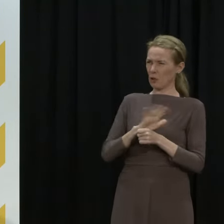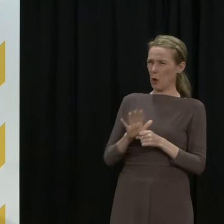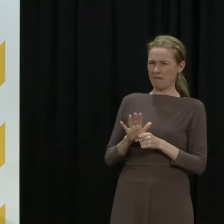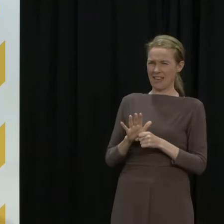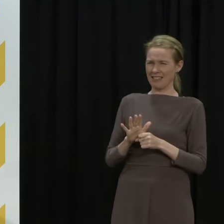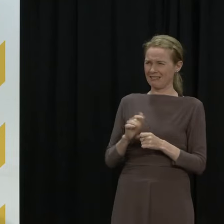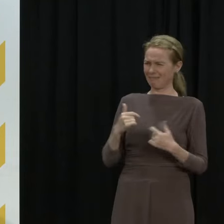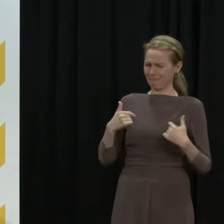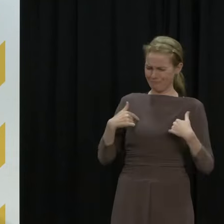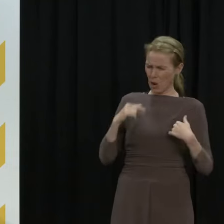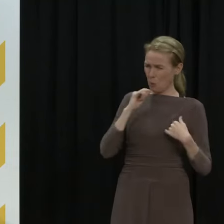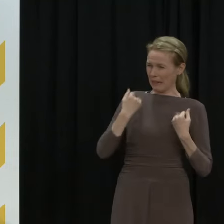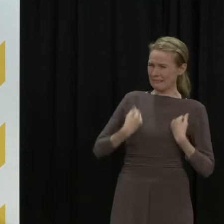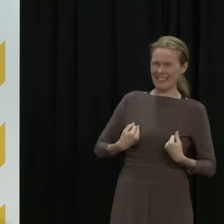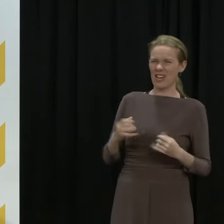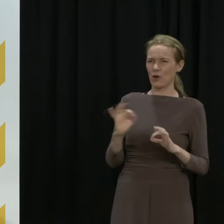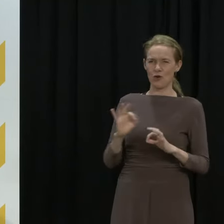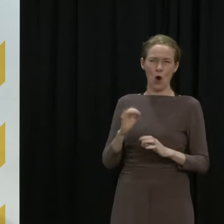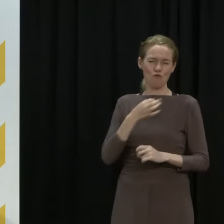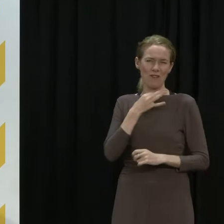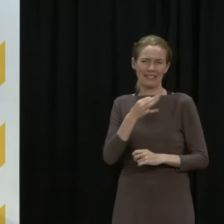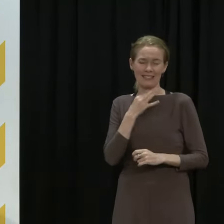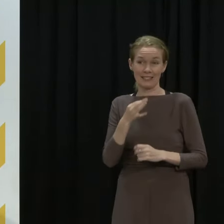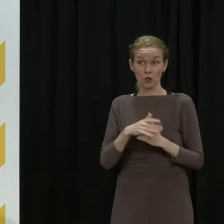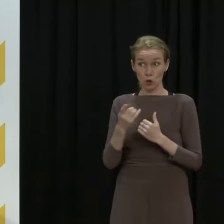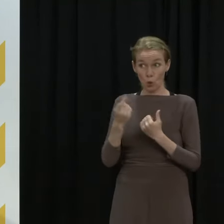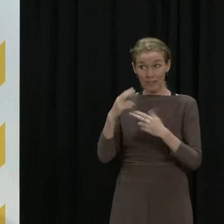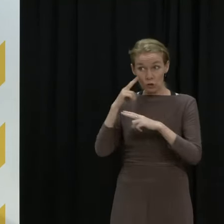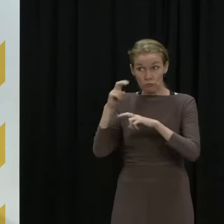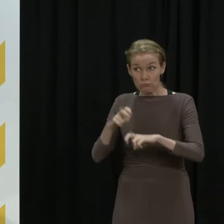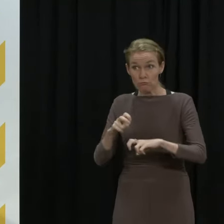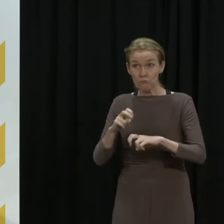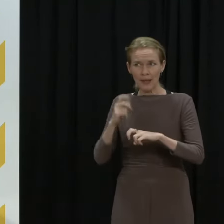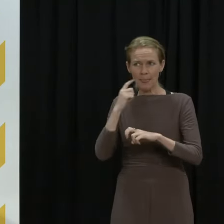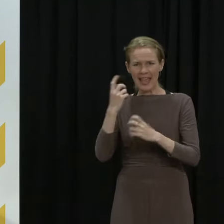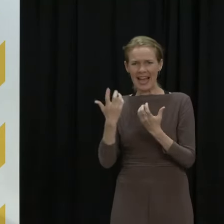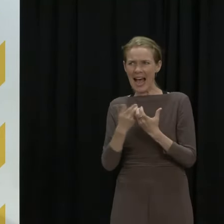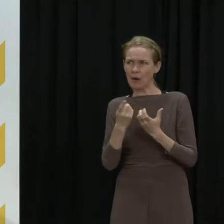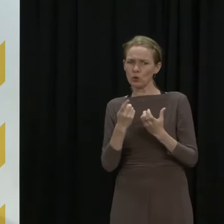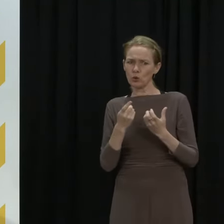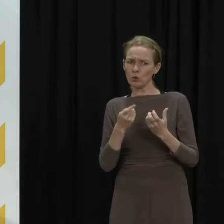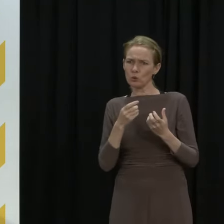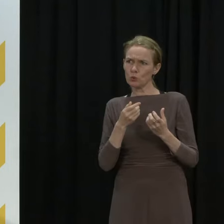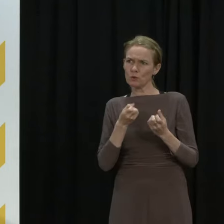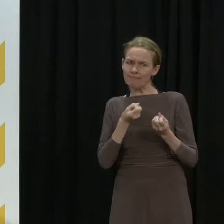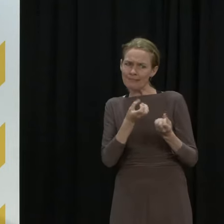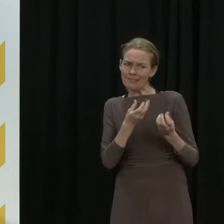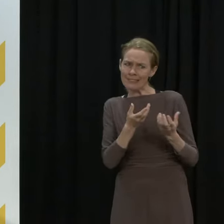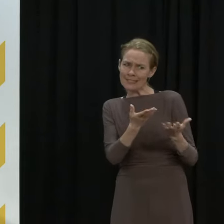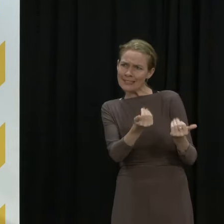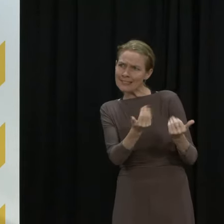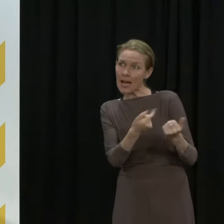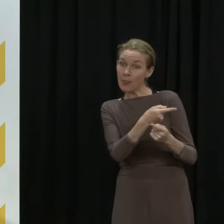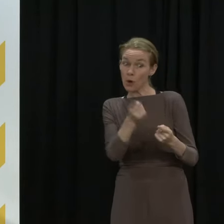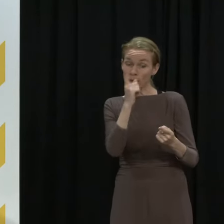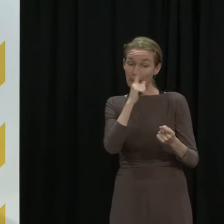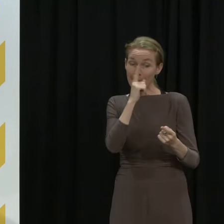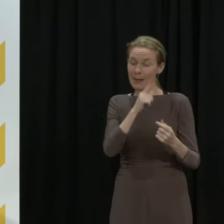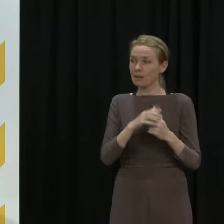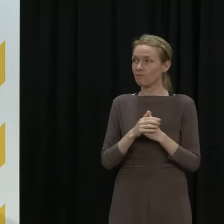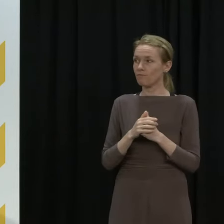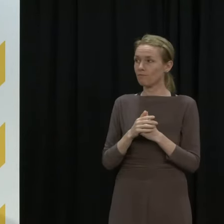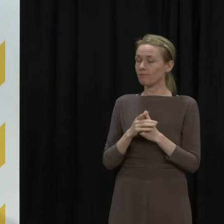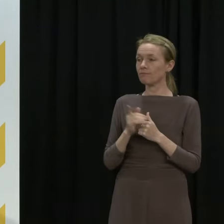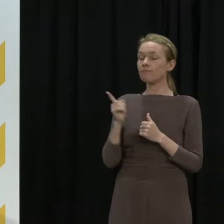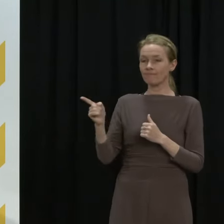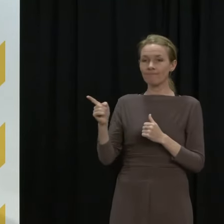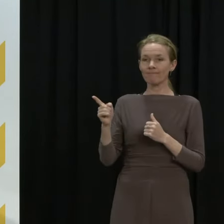What about young European